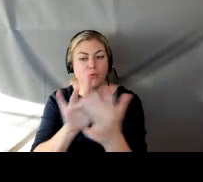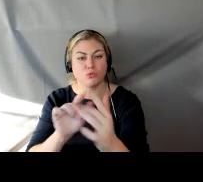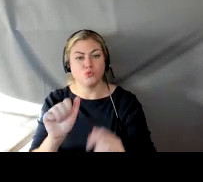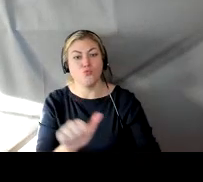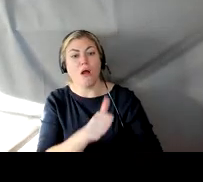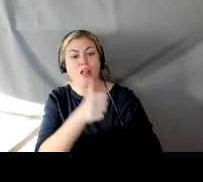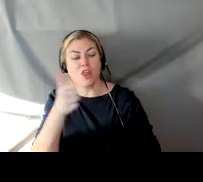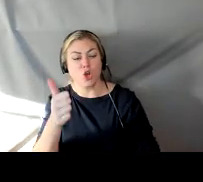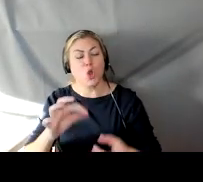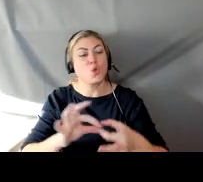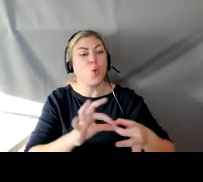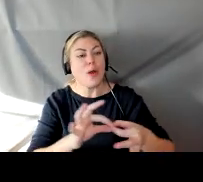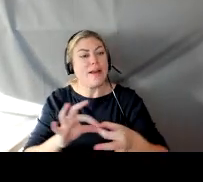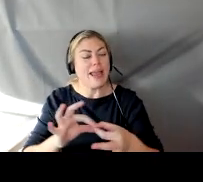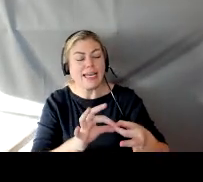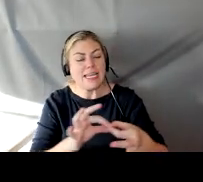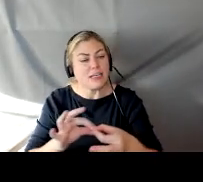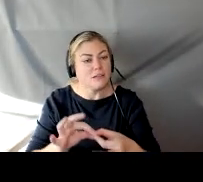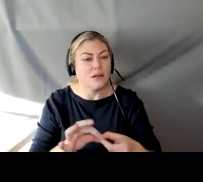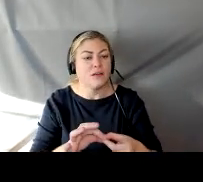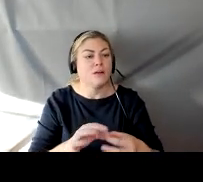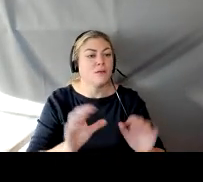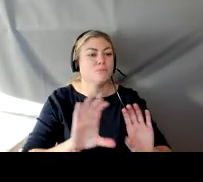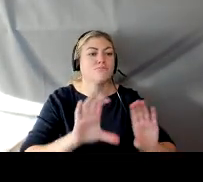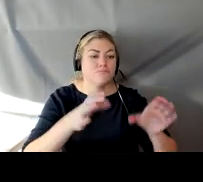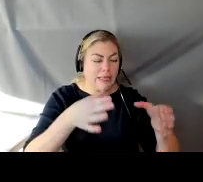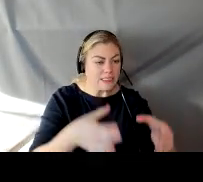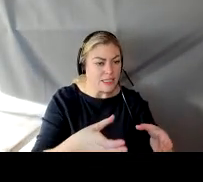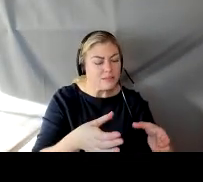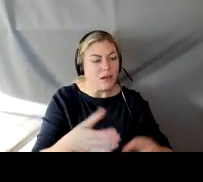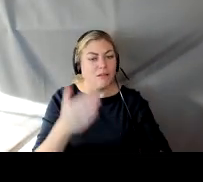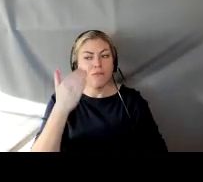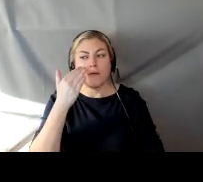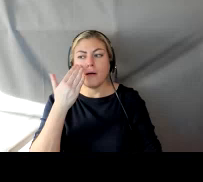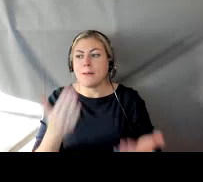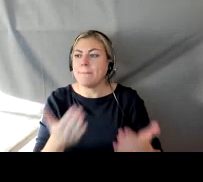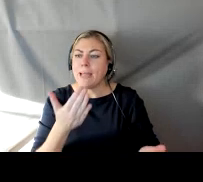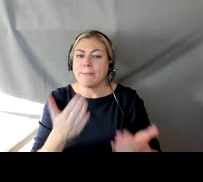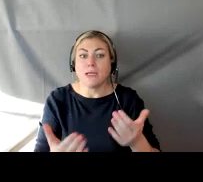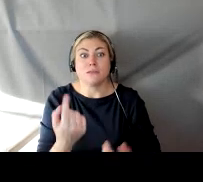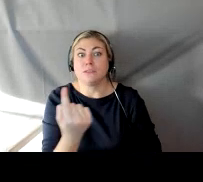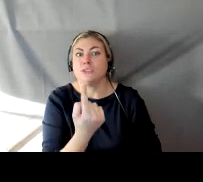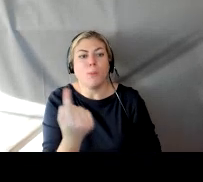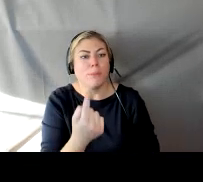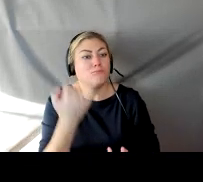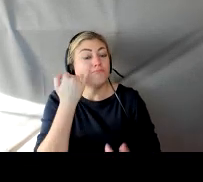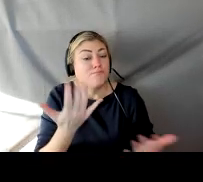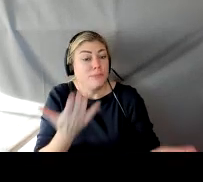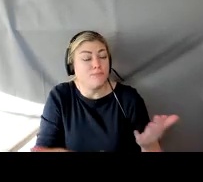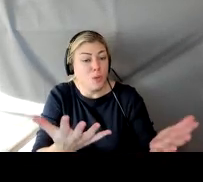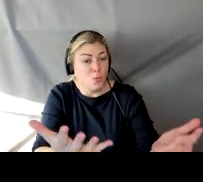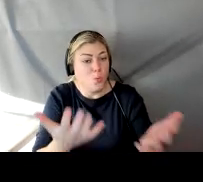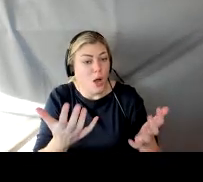organizations that might be interested in being the managing partner for a national heritage area.